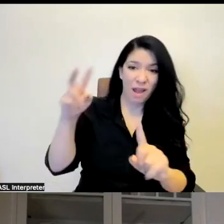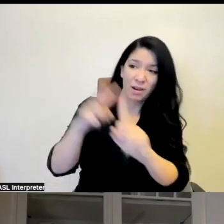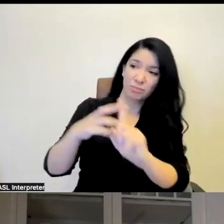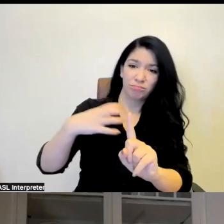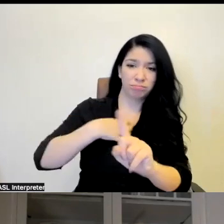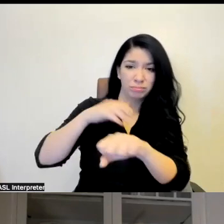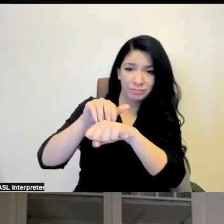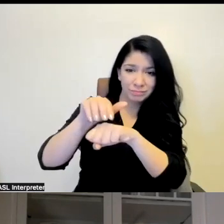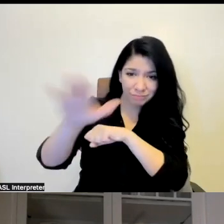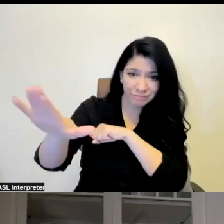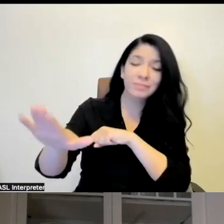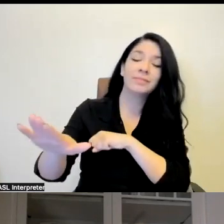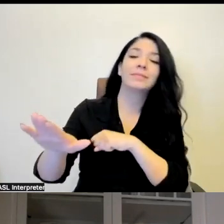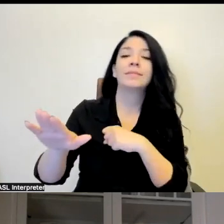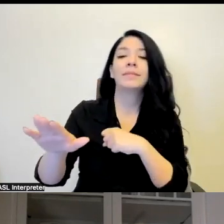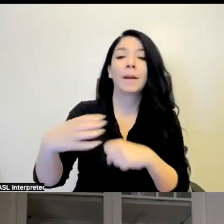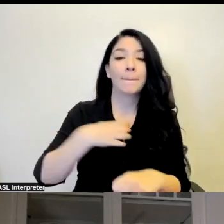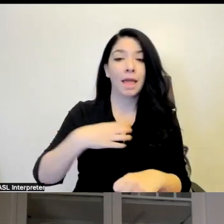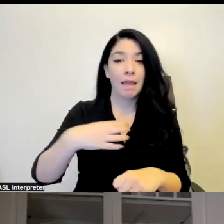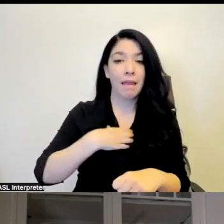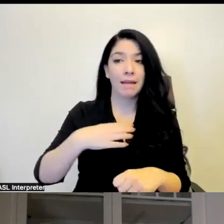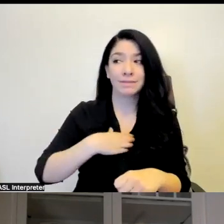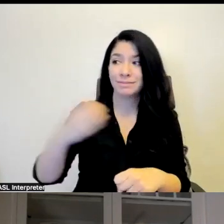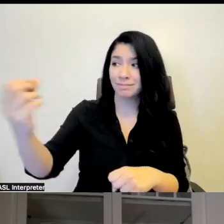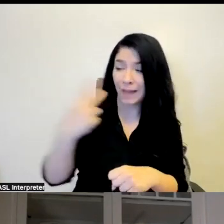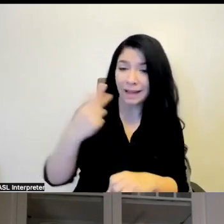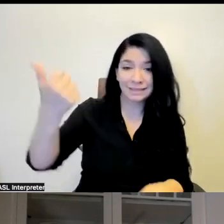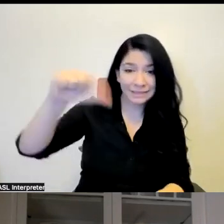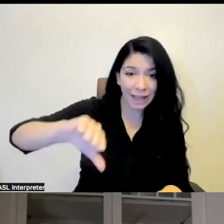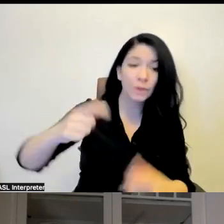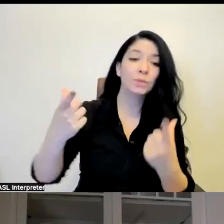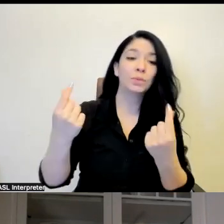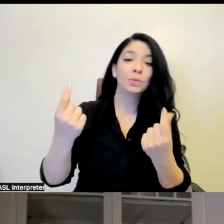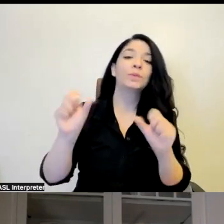then you can file a formal complaint with an administrative agency. Like the U.S. Department of